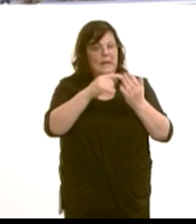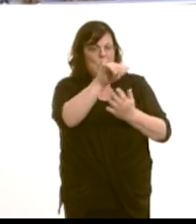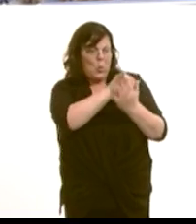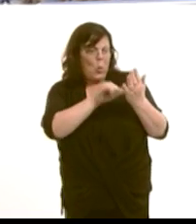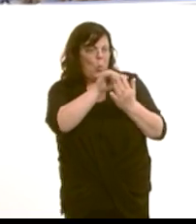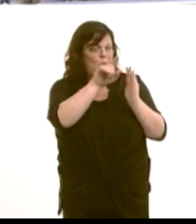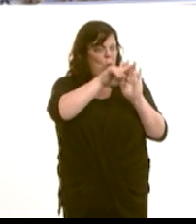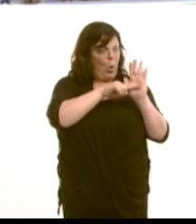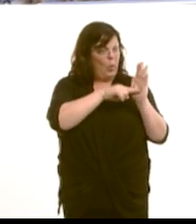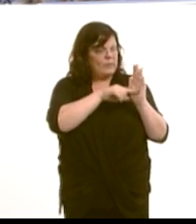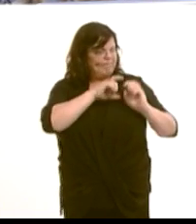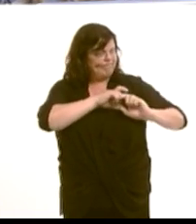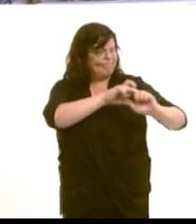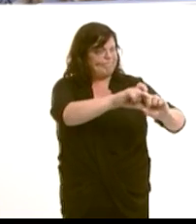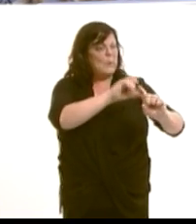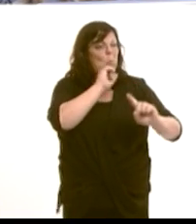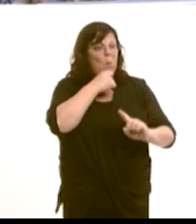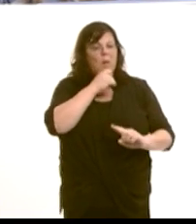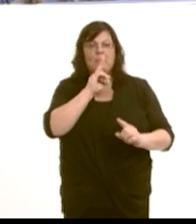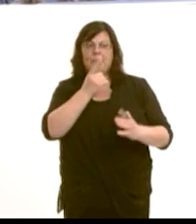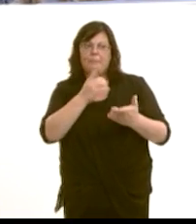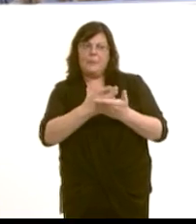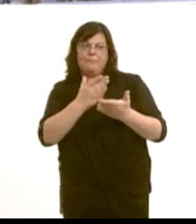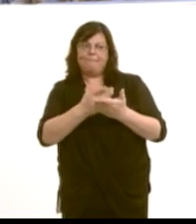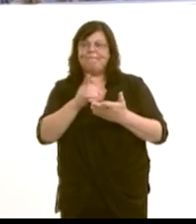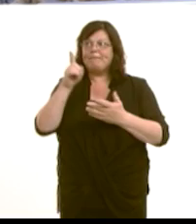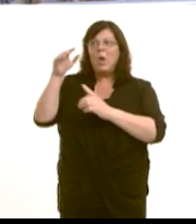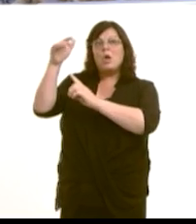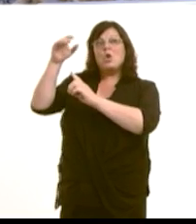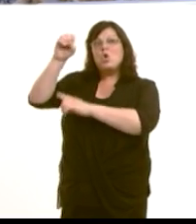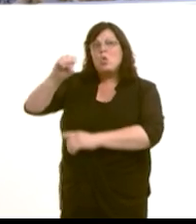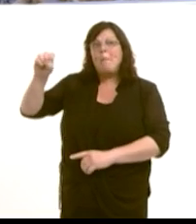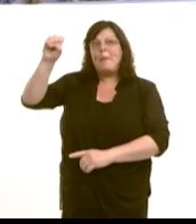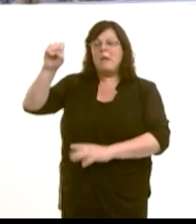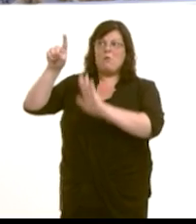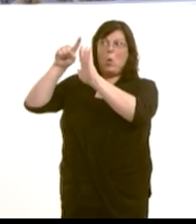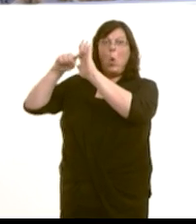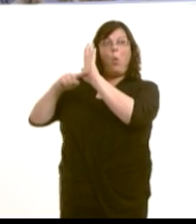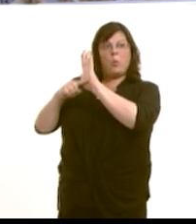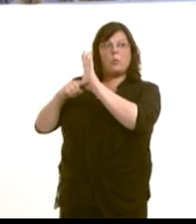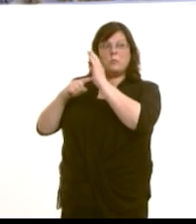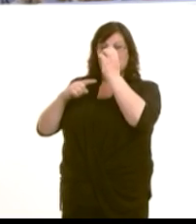But, itís worth pointing out that itís been European incentives that have enabled the UK to clean up its act.